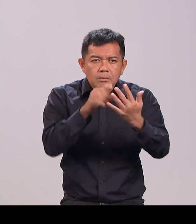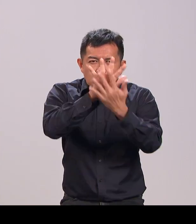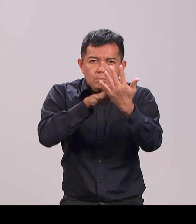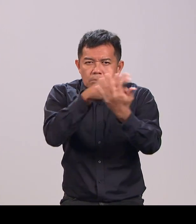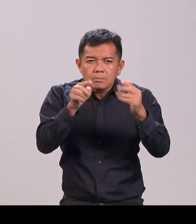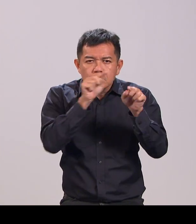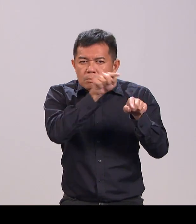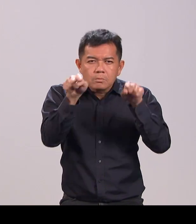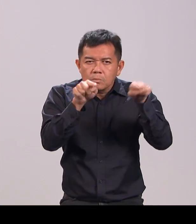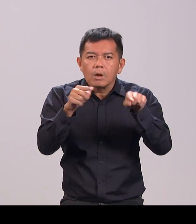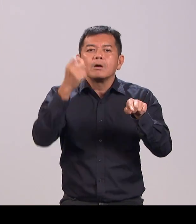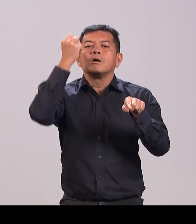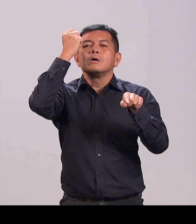You need a lot of skill and hard work.